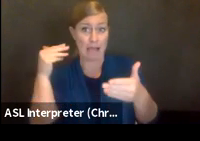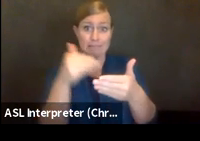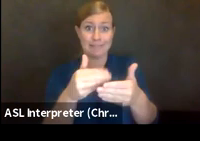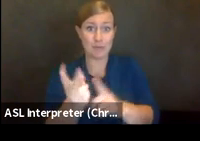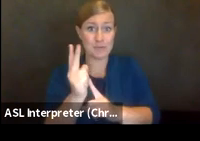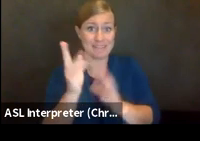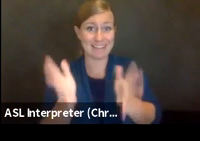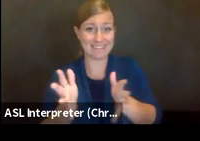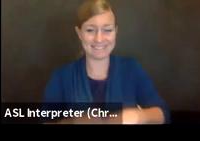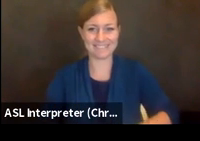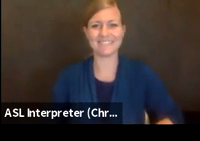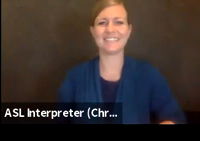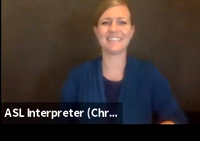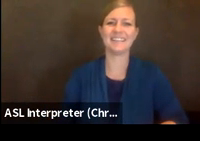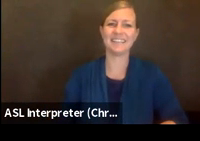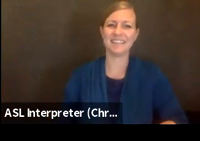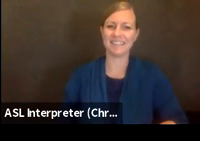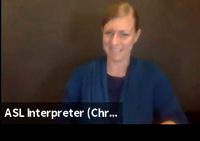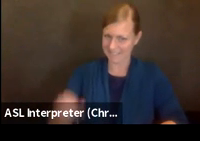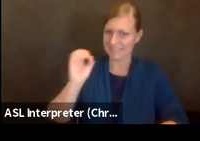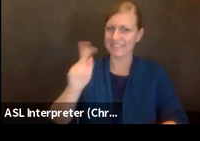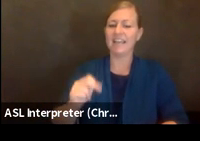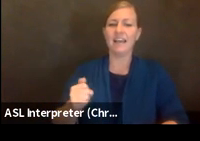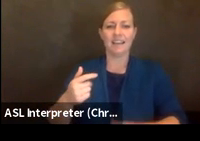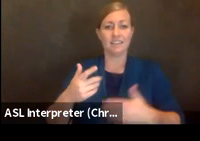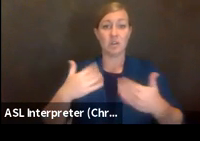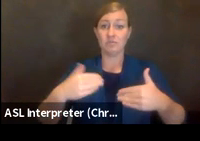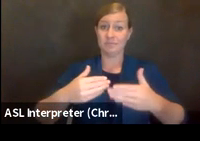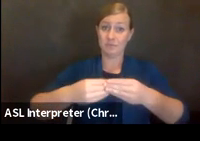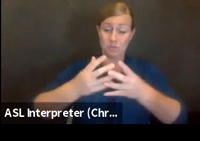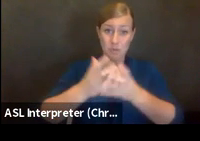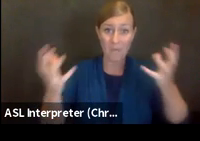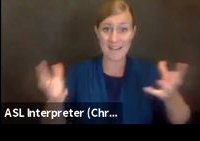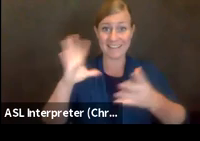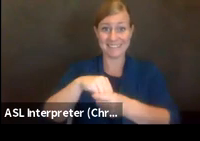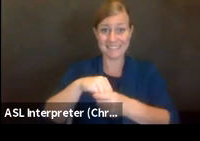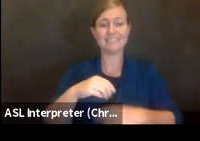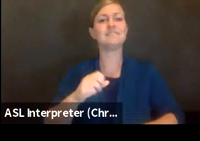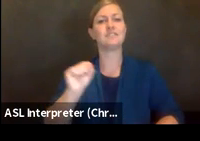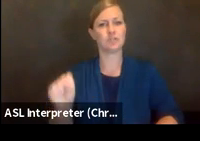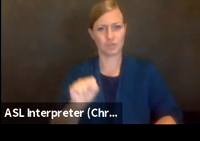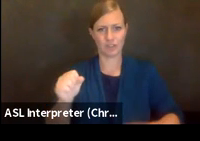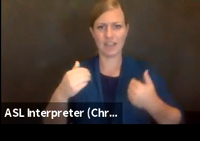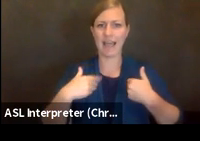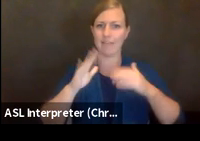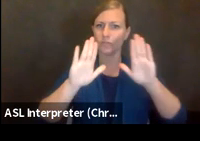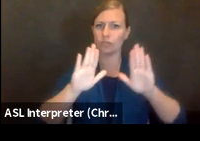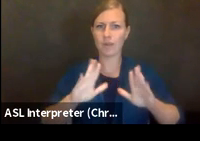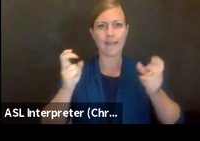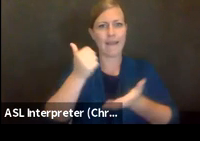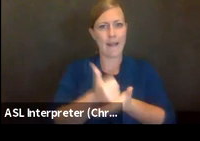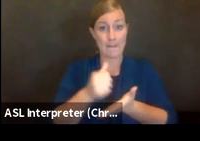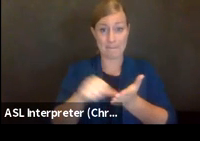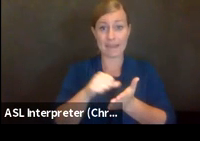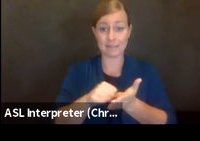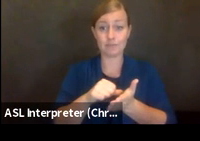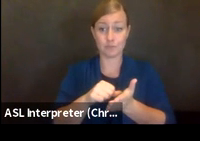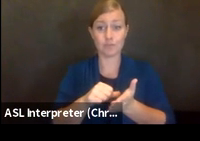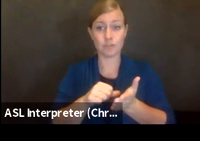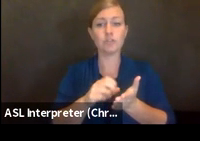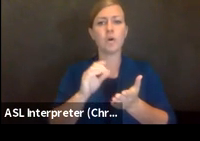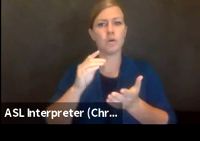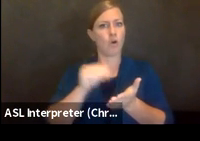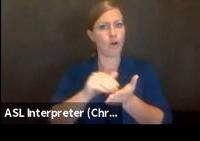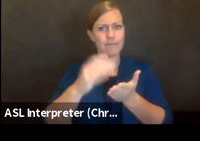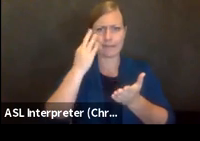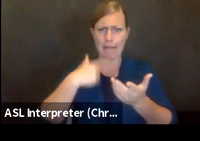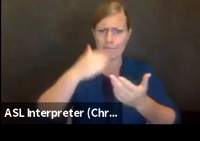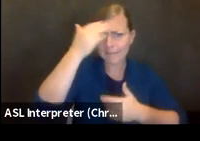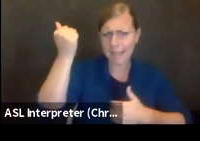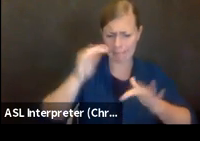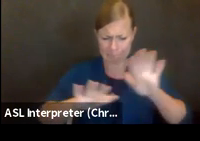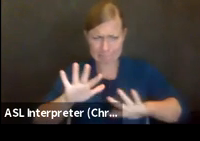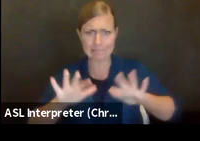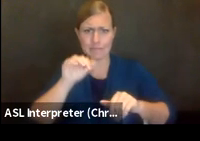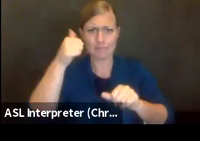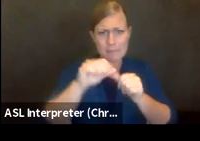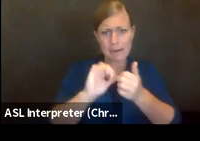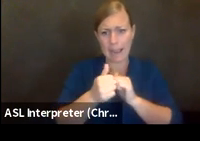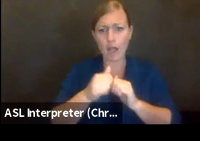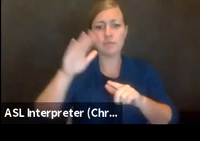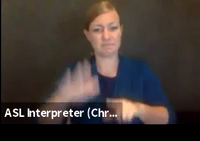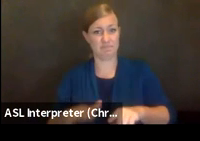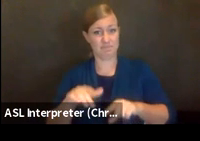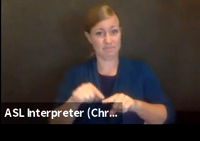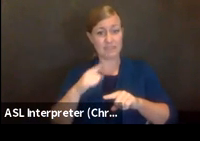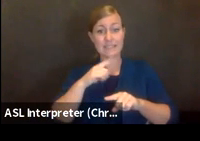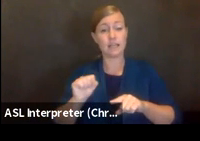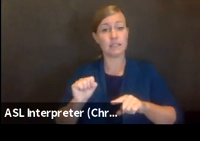ESD 189 - Amy Colburn: Okay, so let's pop back in and I there's just so much in here that school, he does have that really good health page. So a lot of things. If I forget, or I'm just not quite sure going down to the bottom of the page and going to support